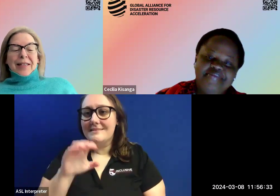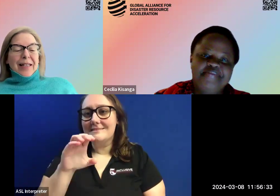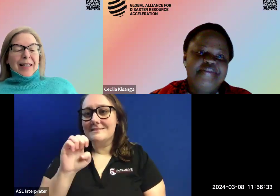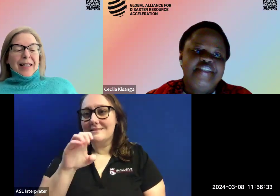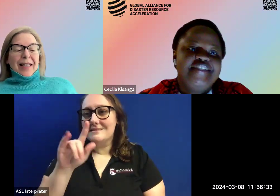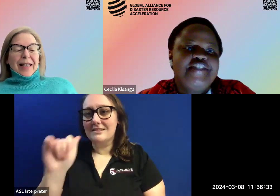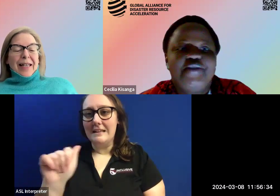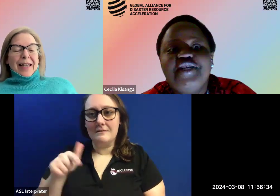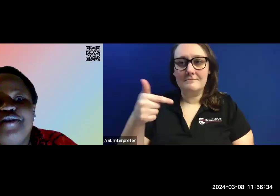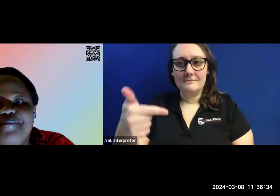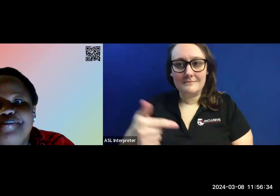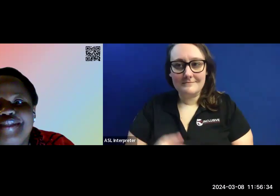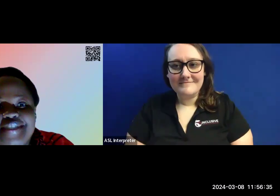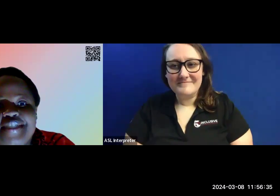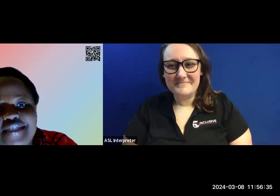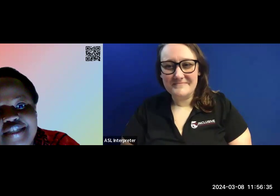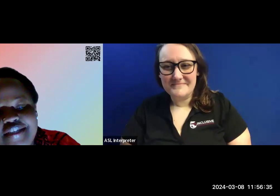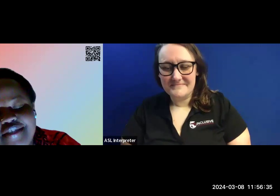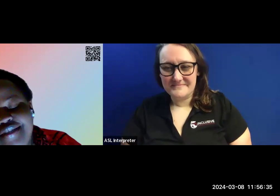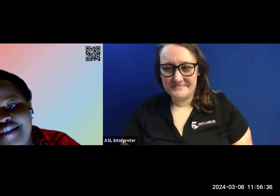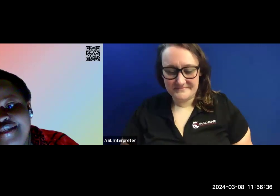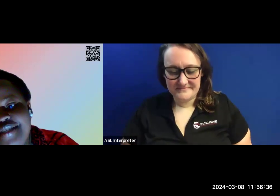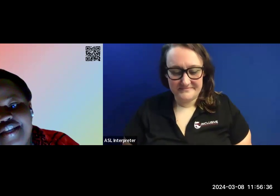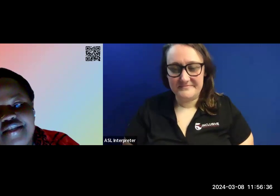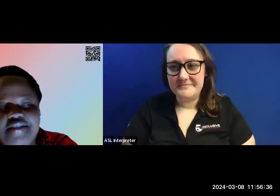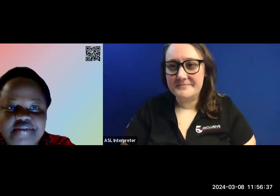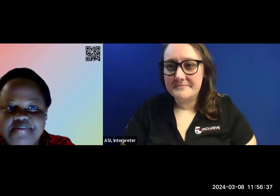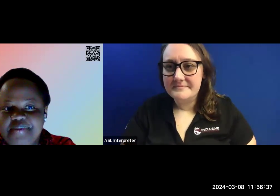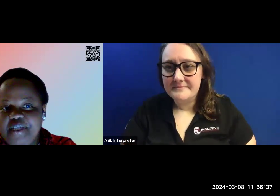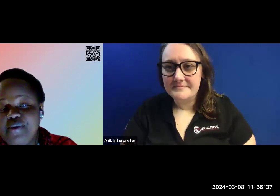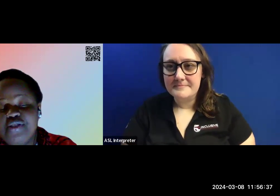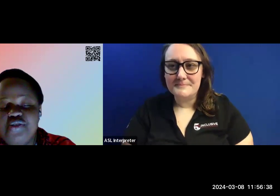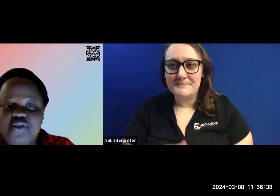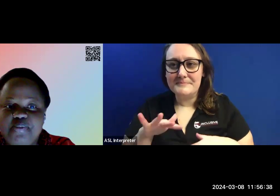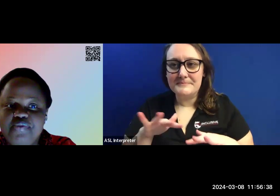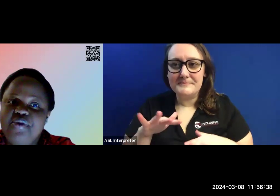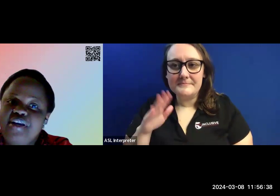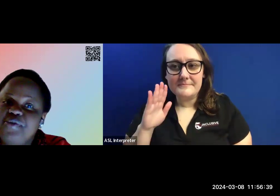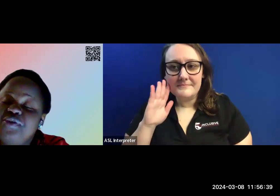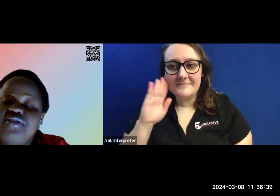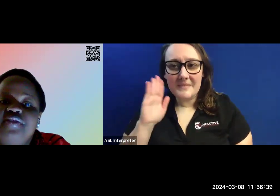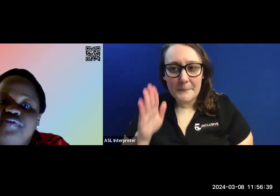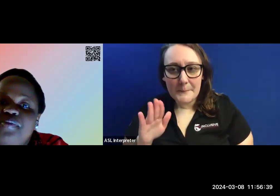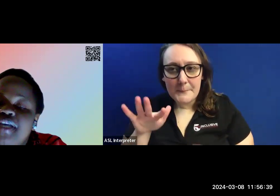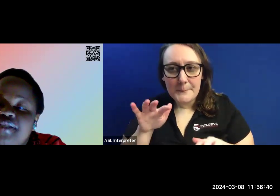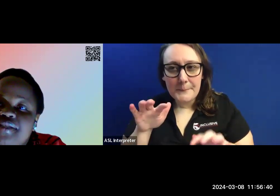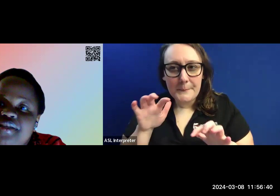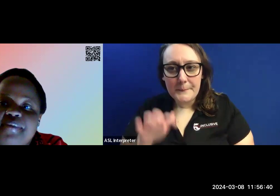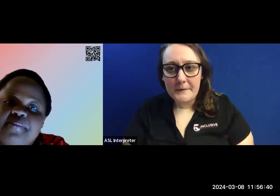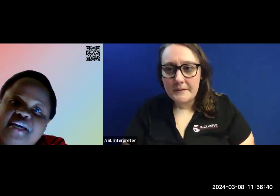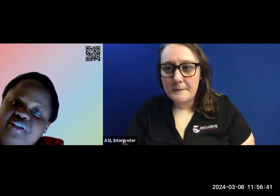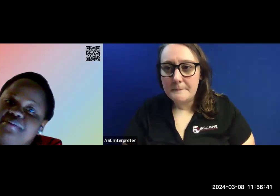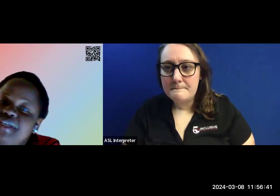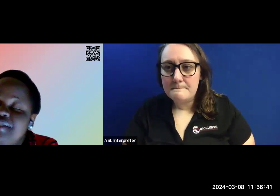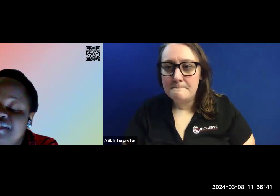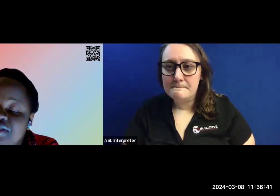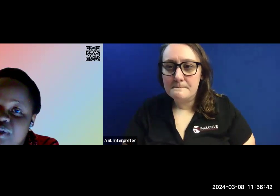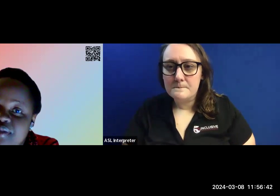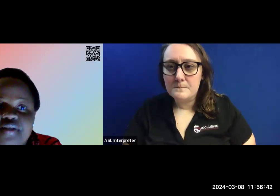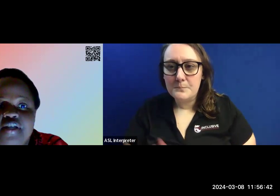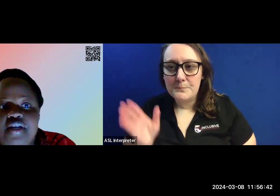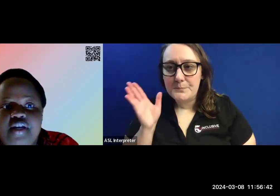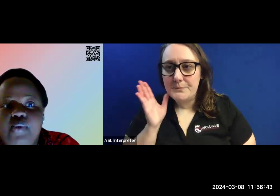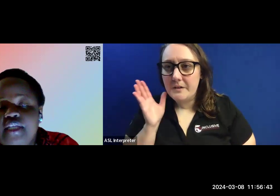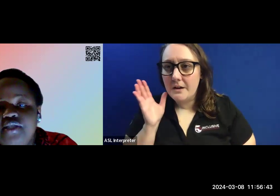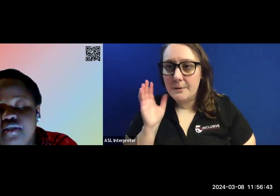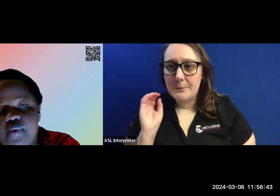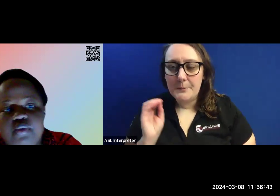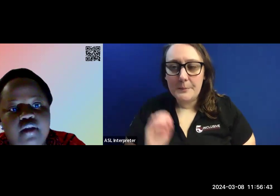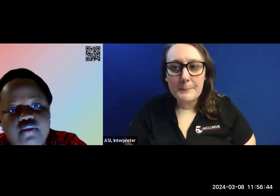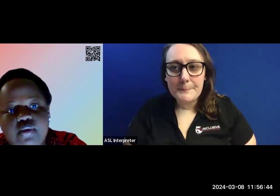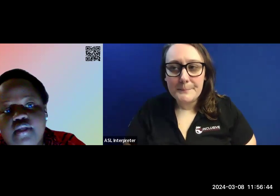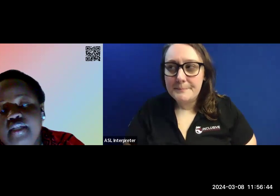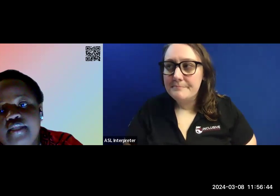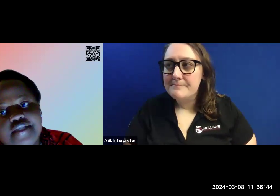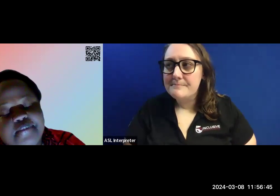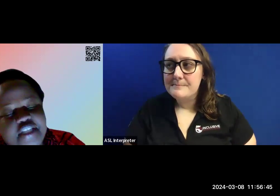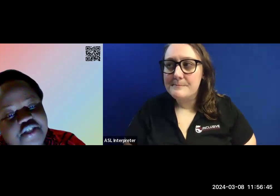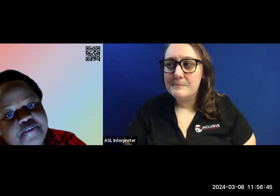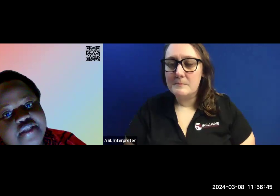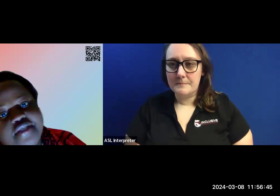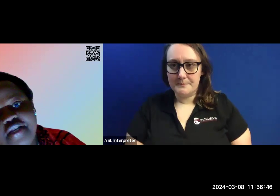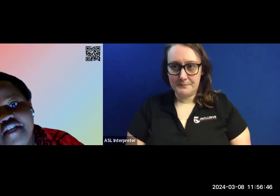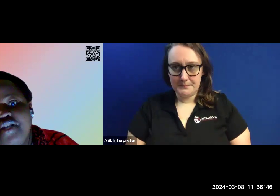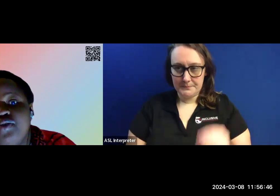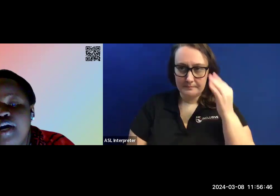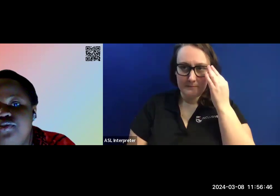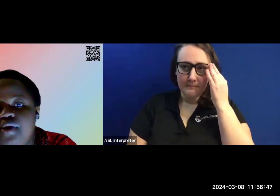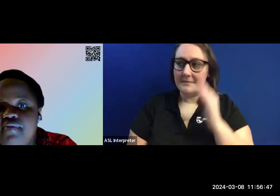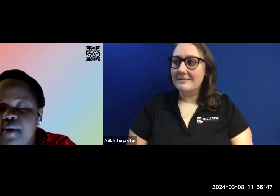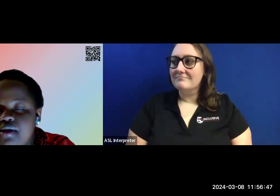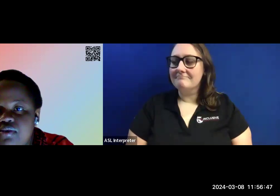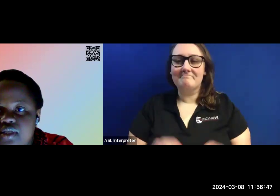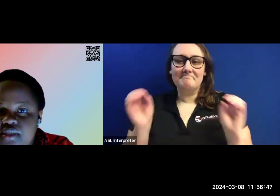Shalom. (Audio difficulties).